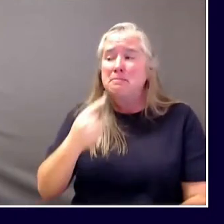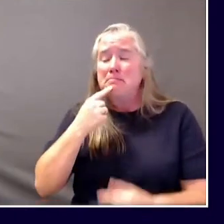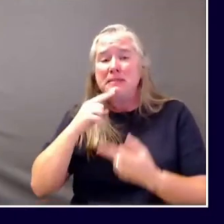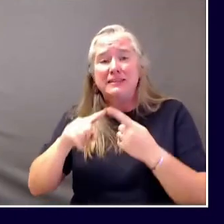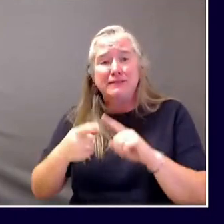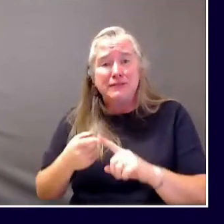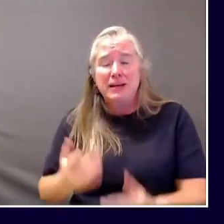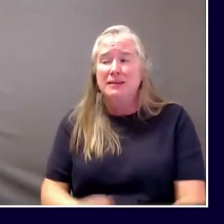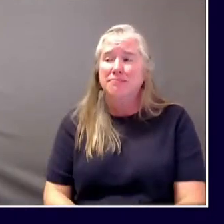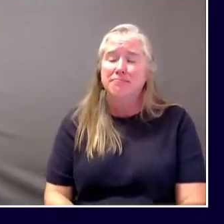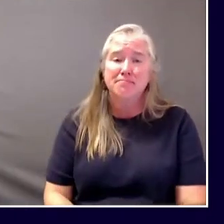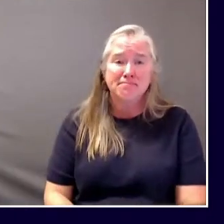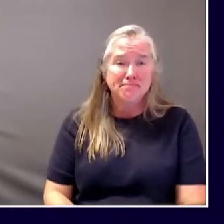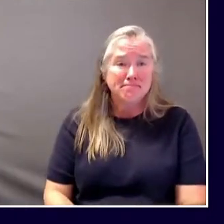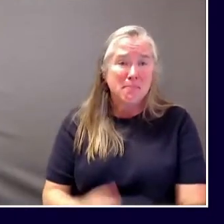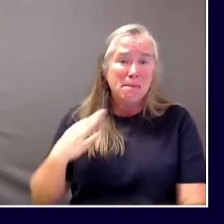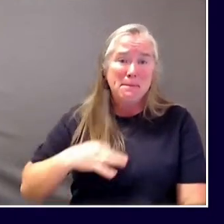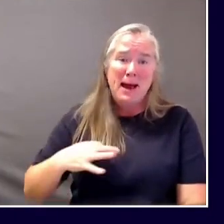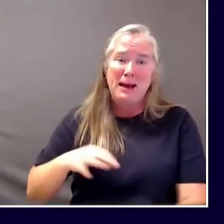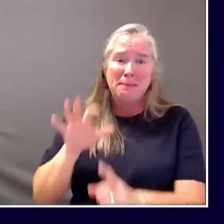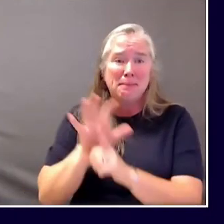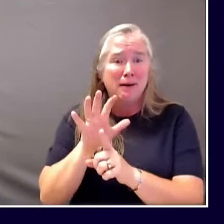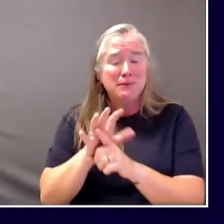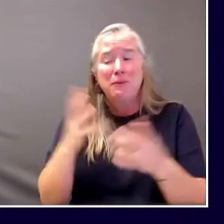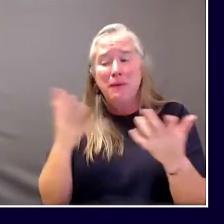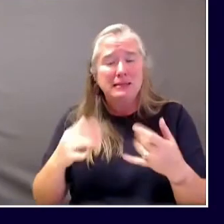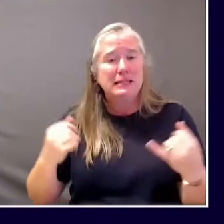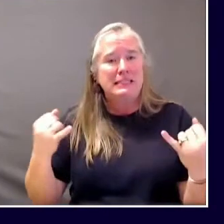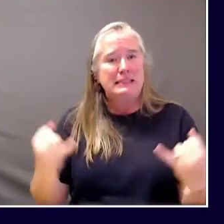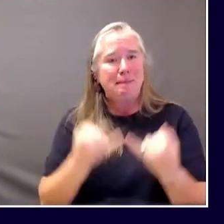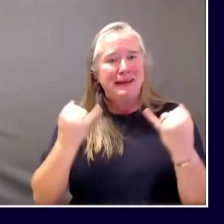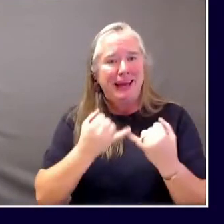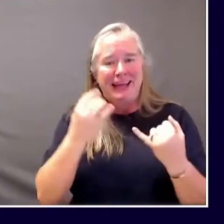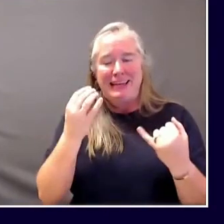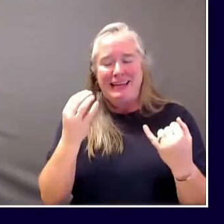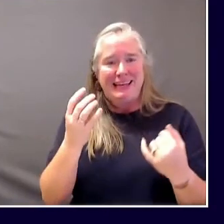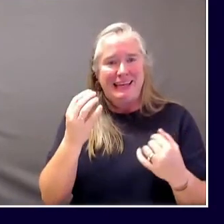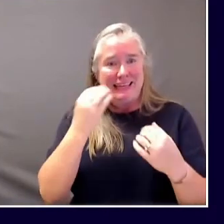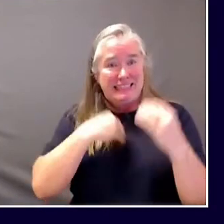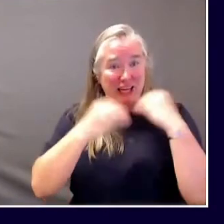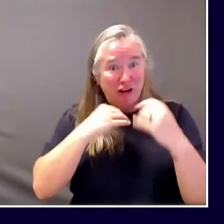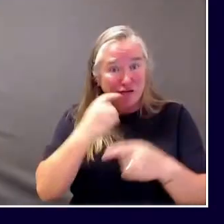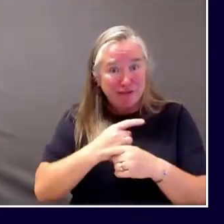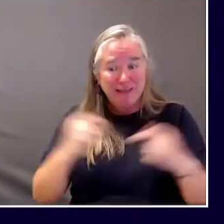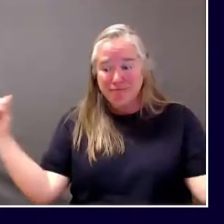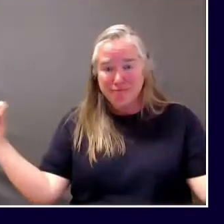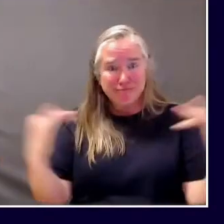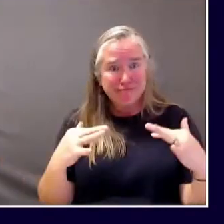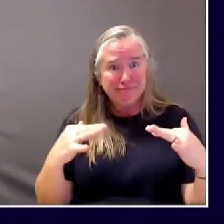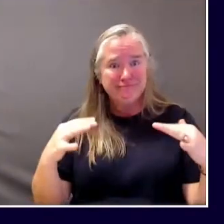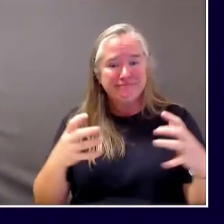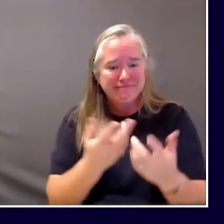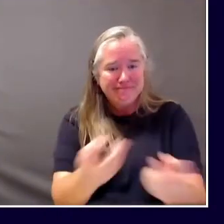dinner you know